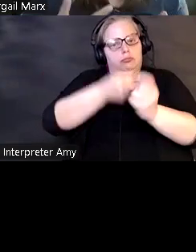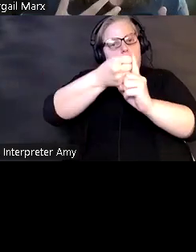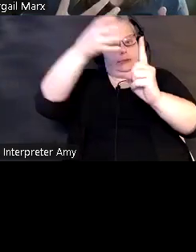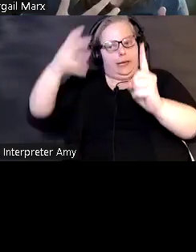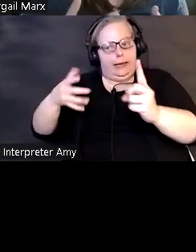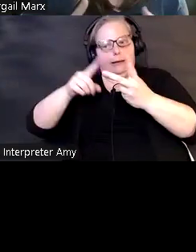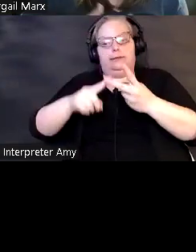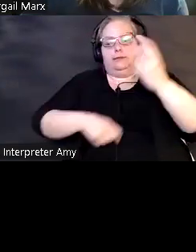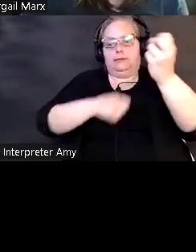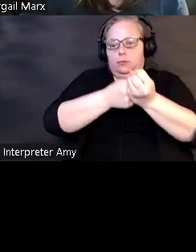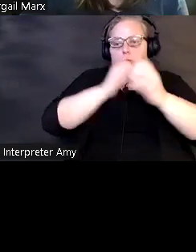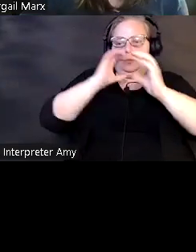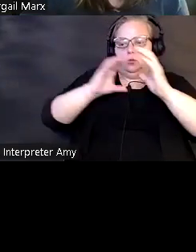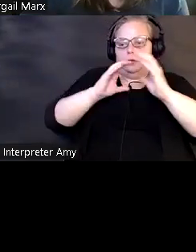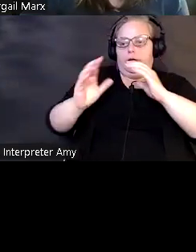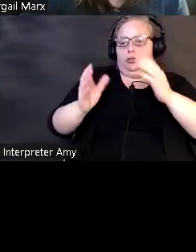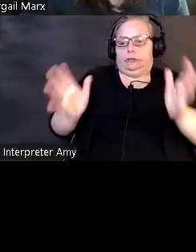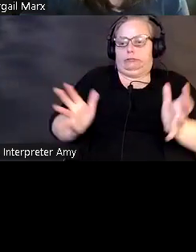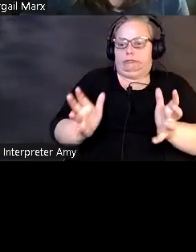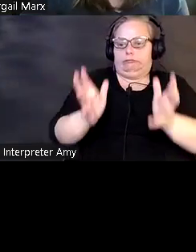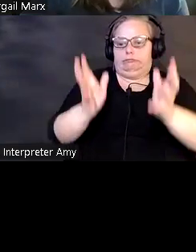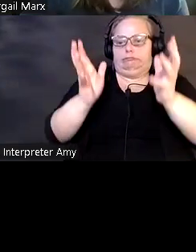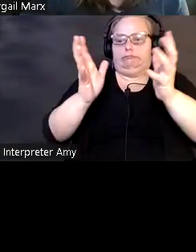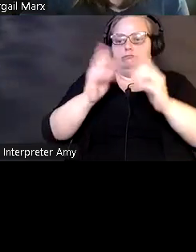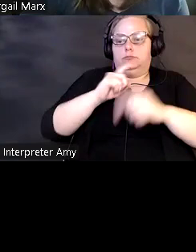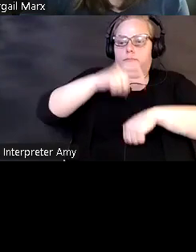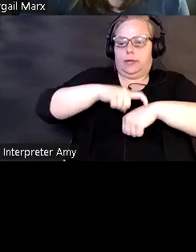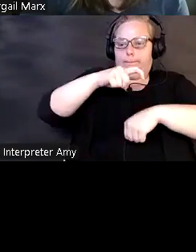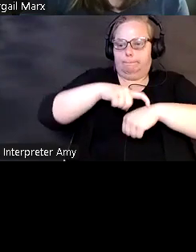support for that communication over time. And then the last thing is you can do it.